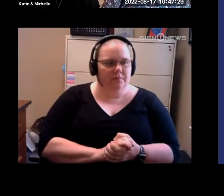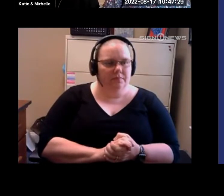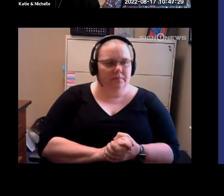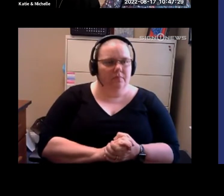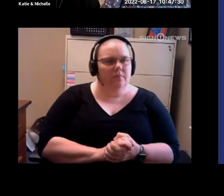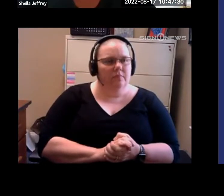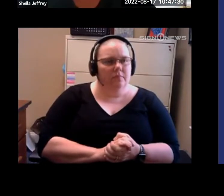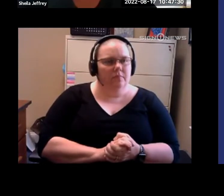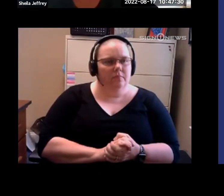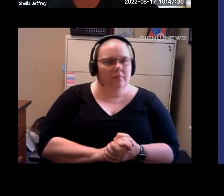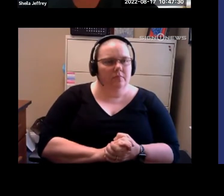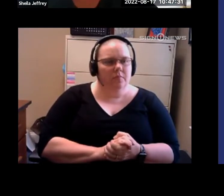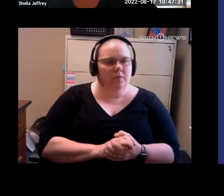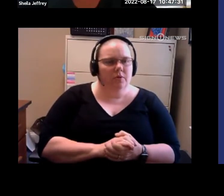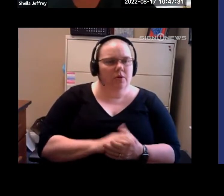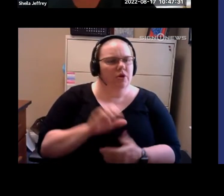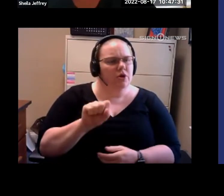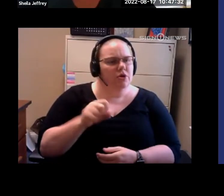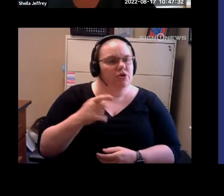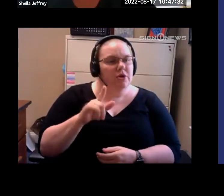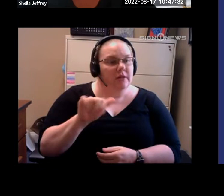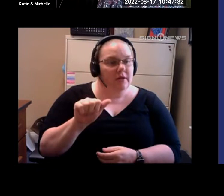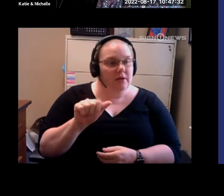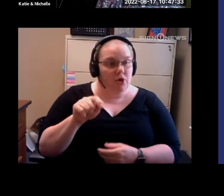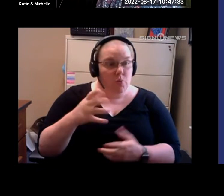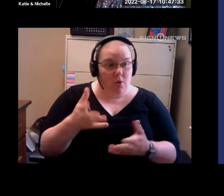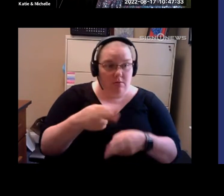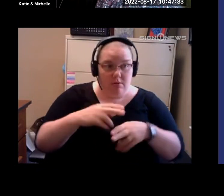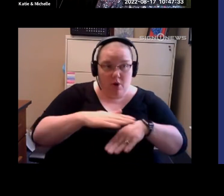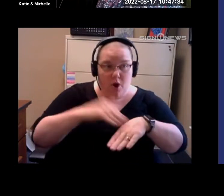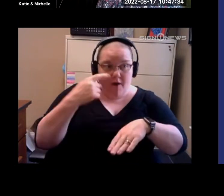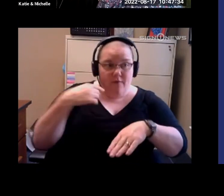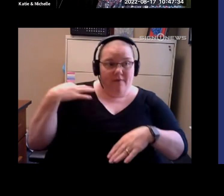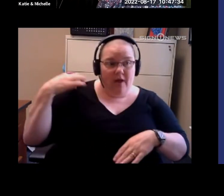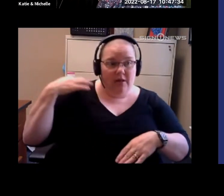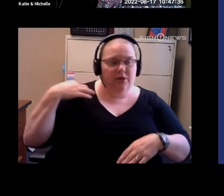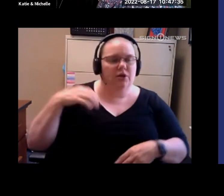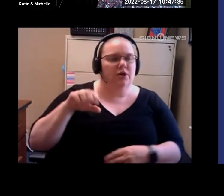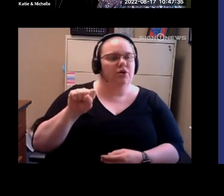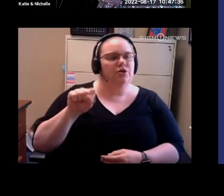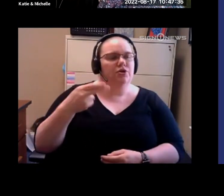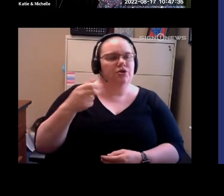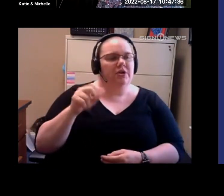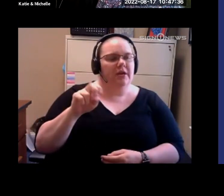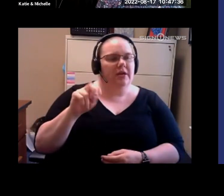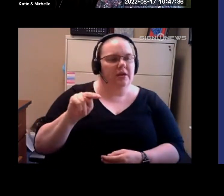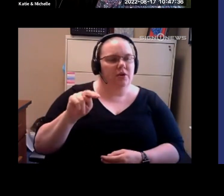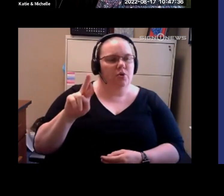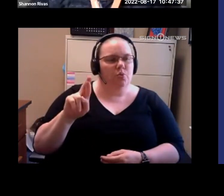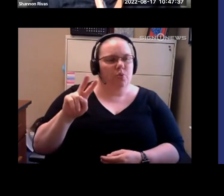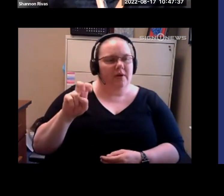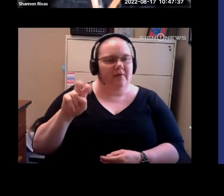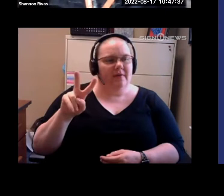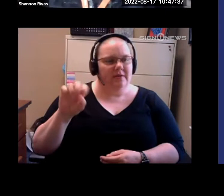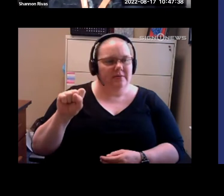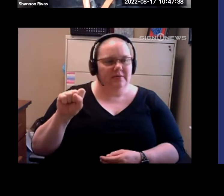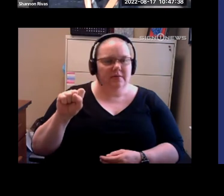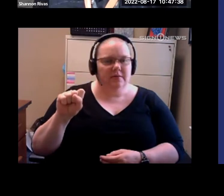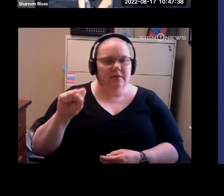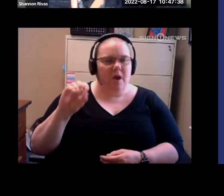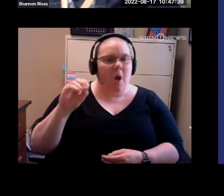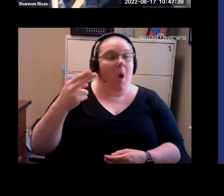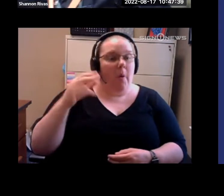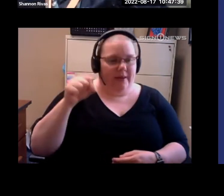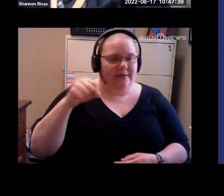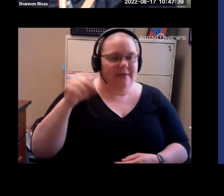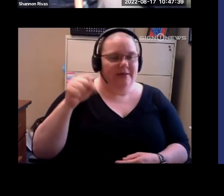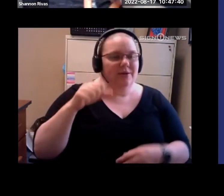Sheila you want to call for a volunteer I did Shannon Rivas oh oh yeah okay